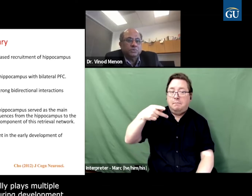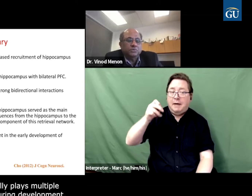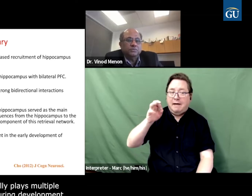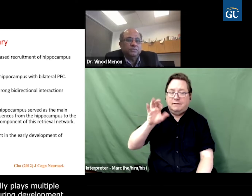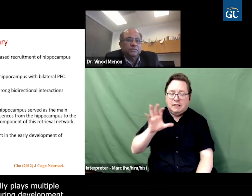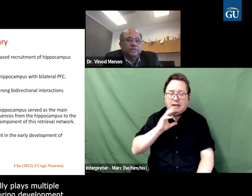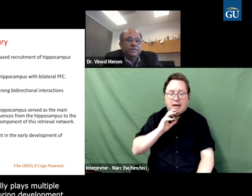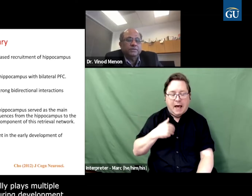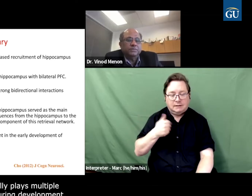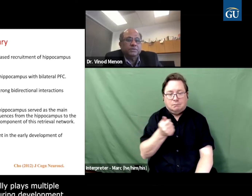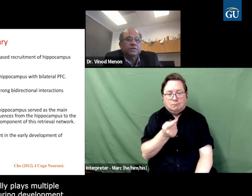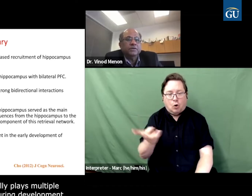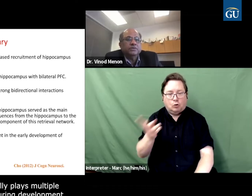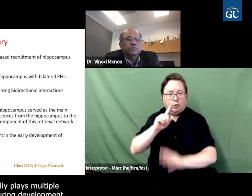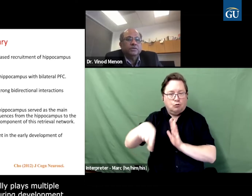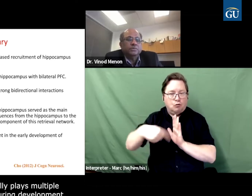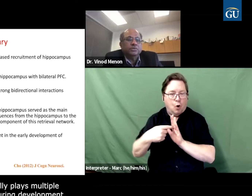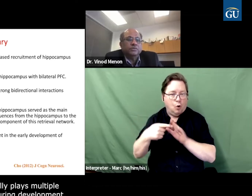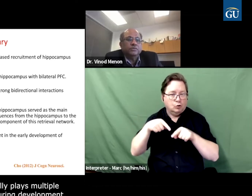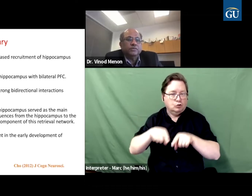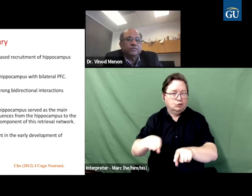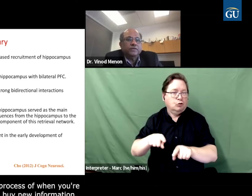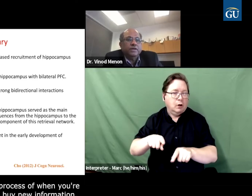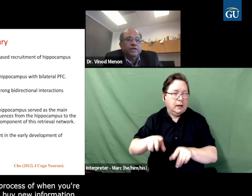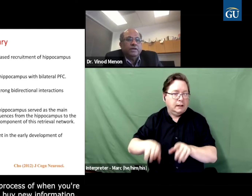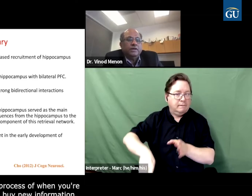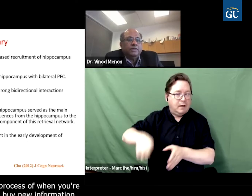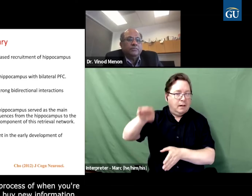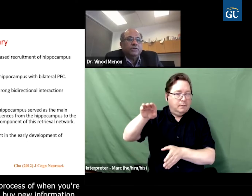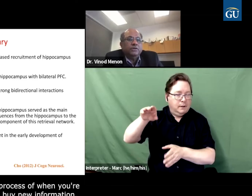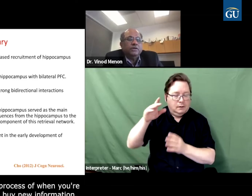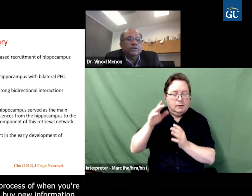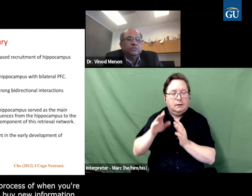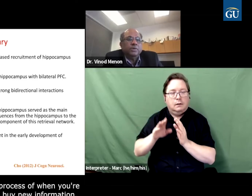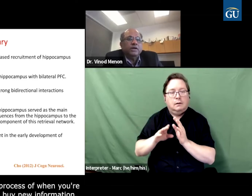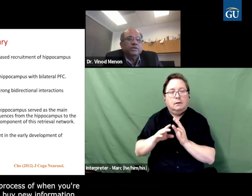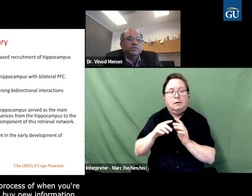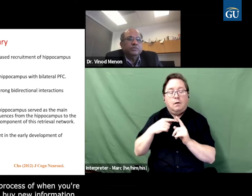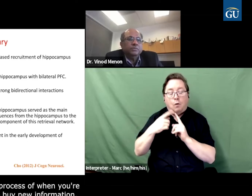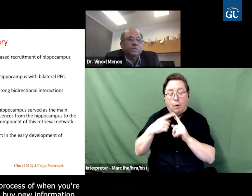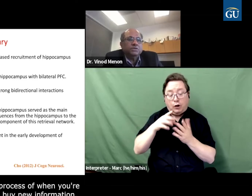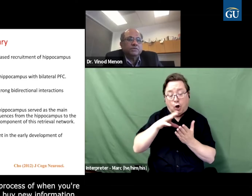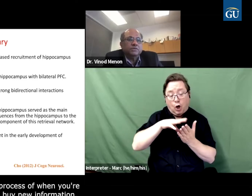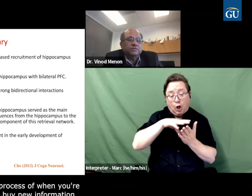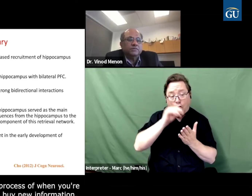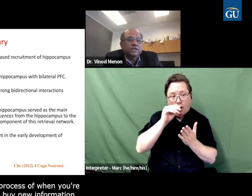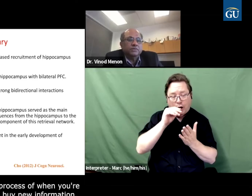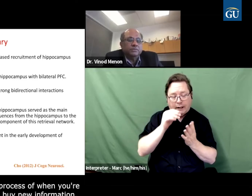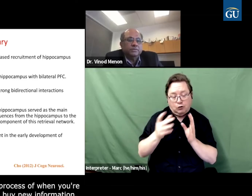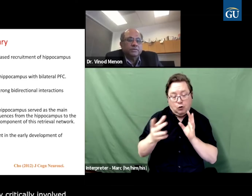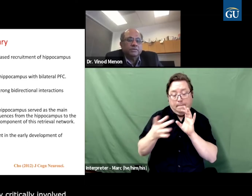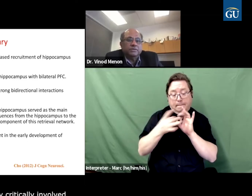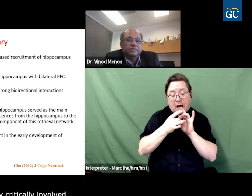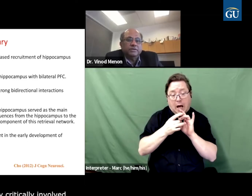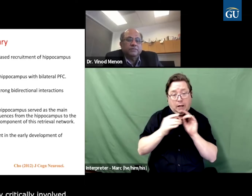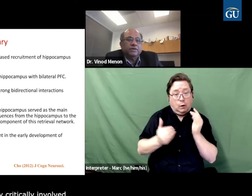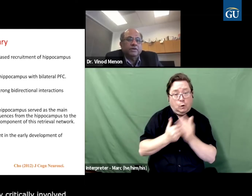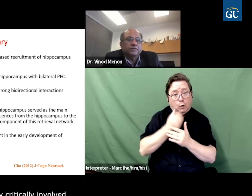actually plays multiple roles during development during the process of when you're learning to buy new